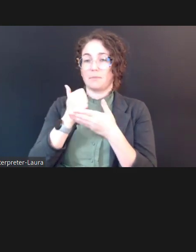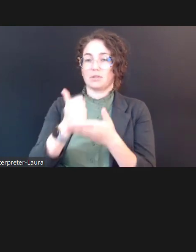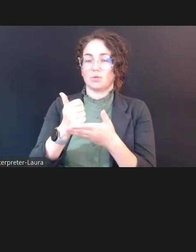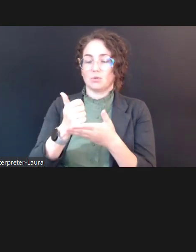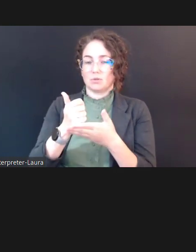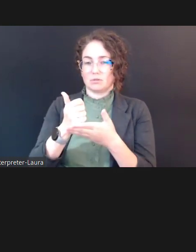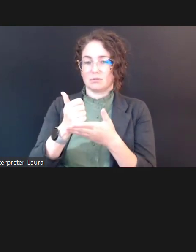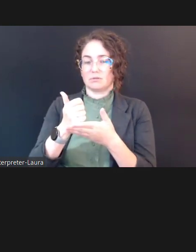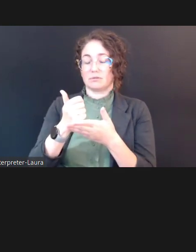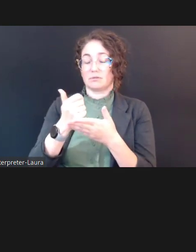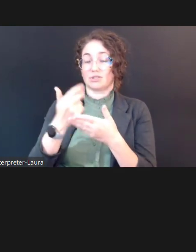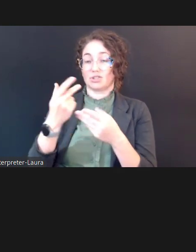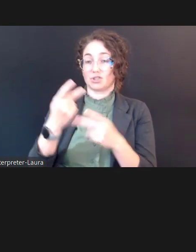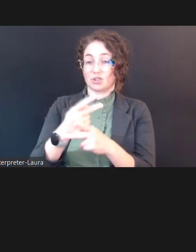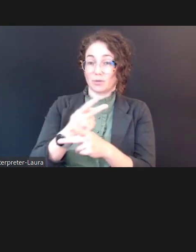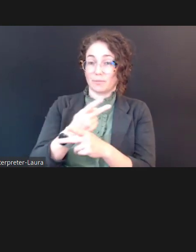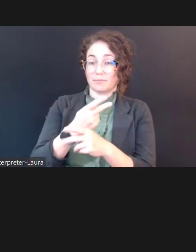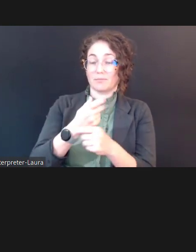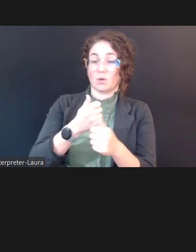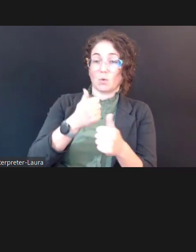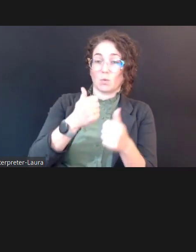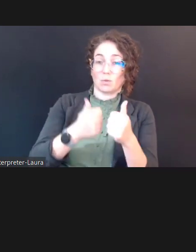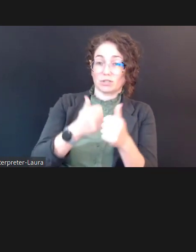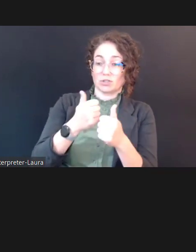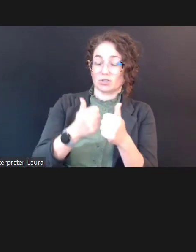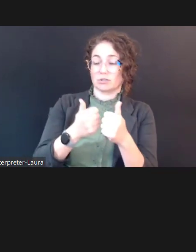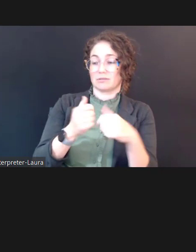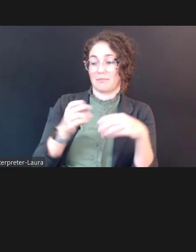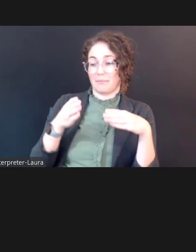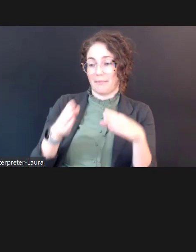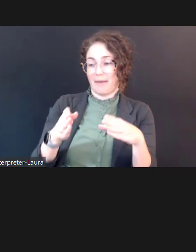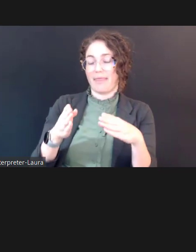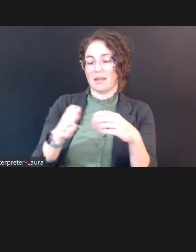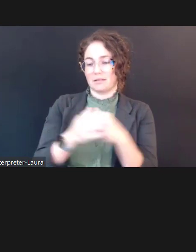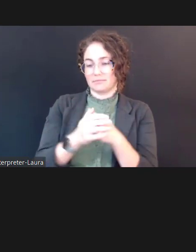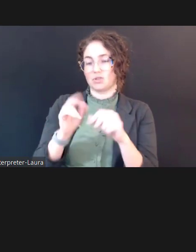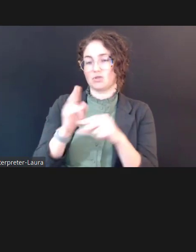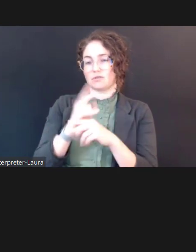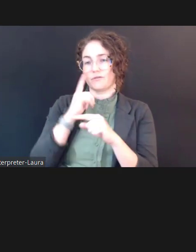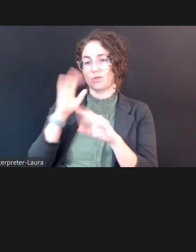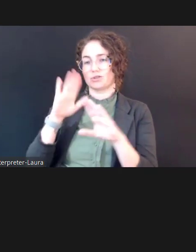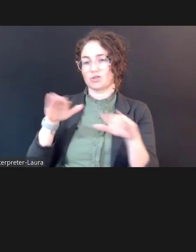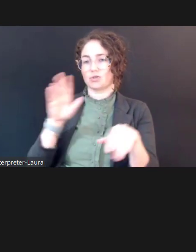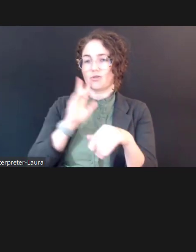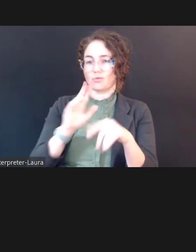method to use for children 3 to 5 years of age, OAE or Pure Tone.